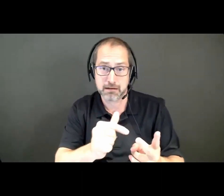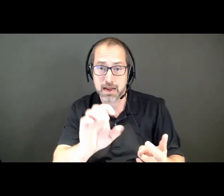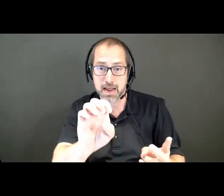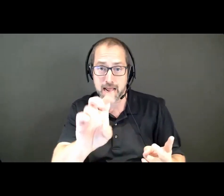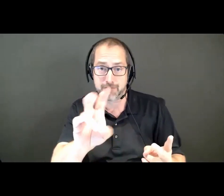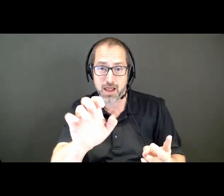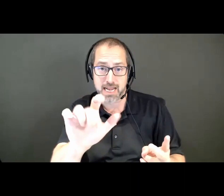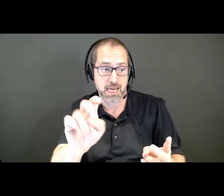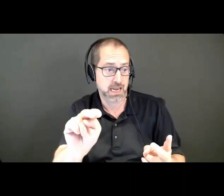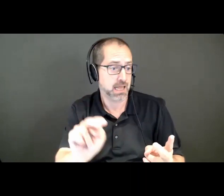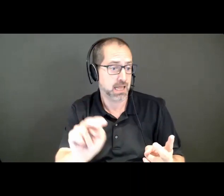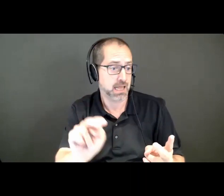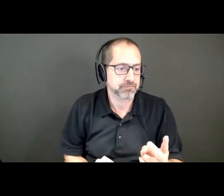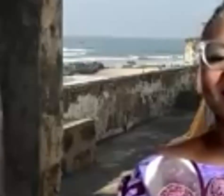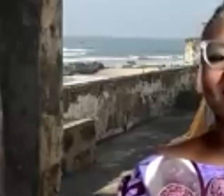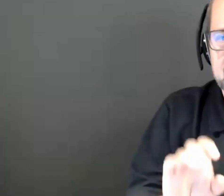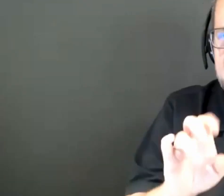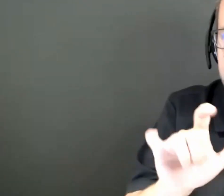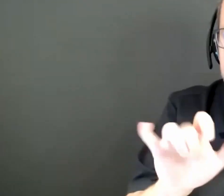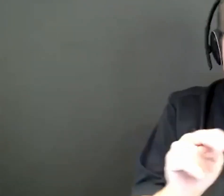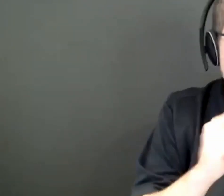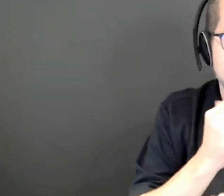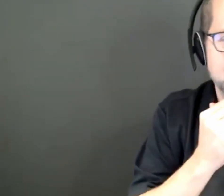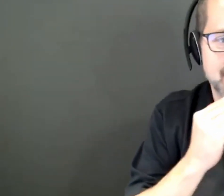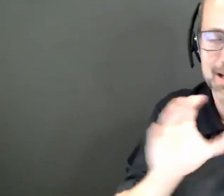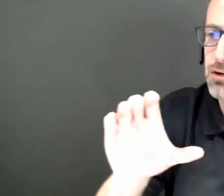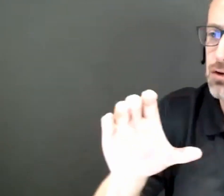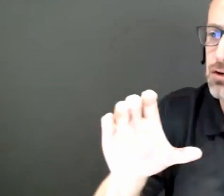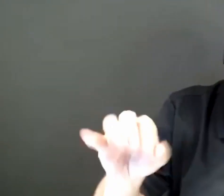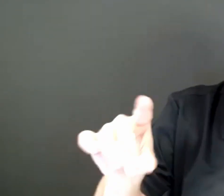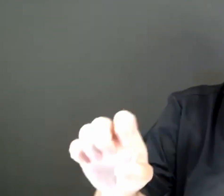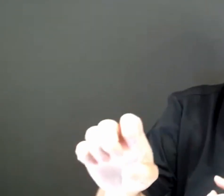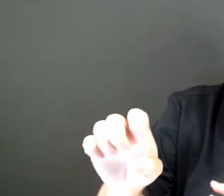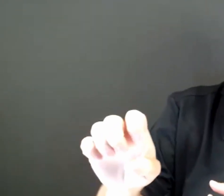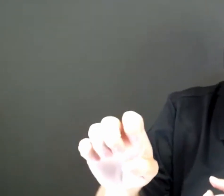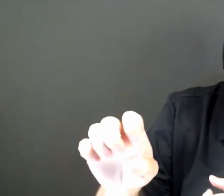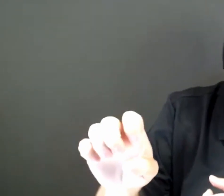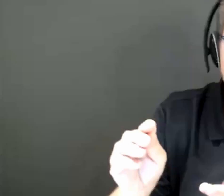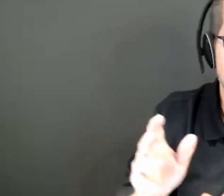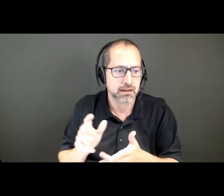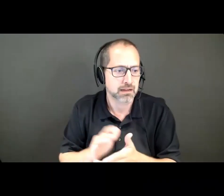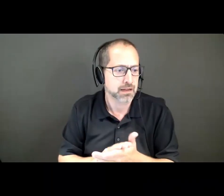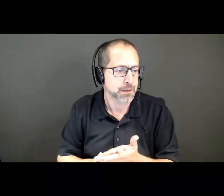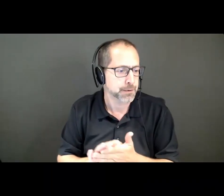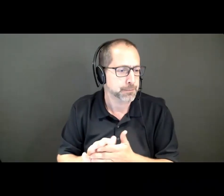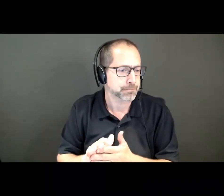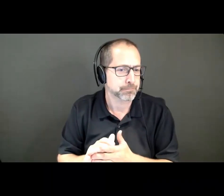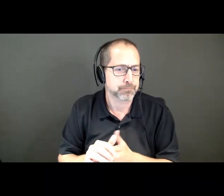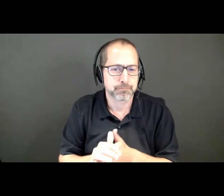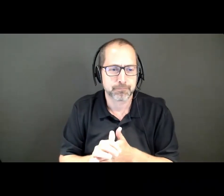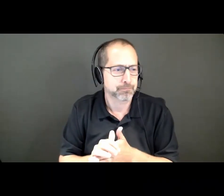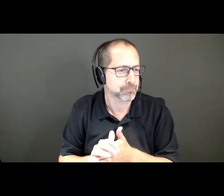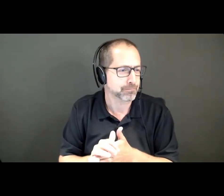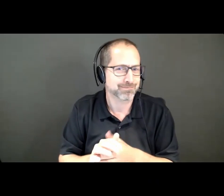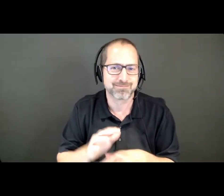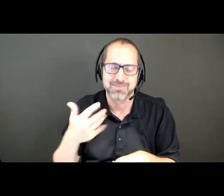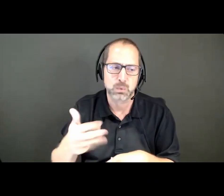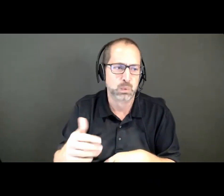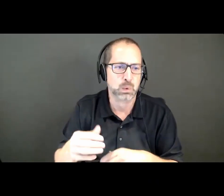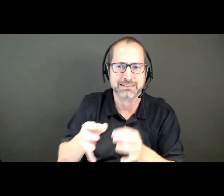I can go next. Thanks, Claude, for - and I agree with Claude, Jen. This